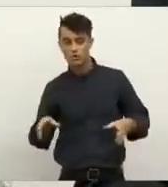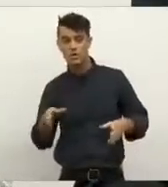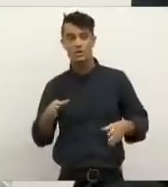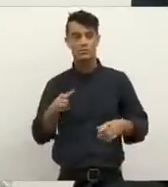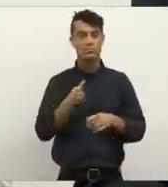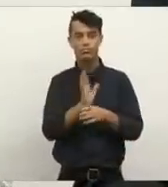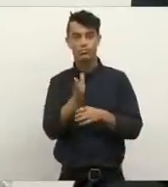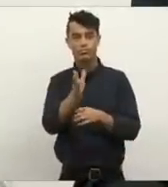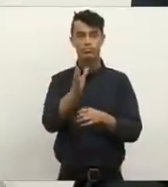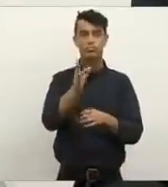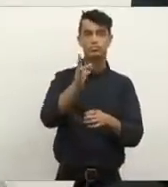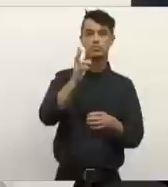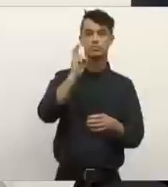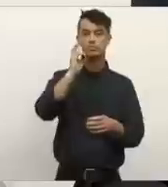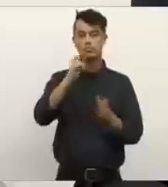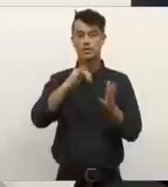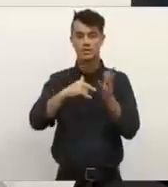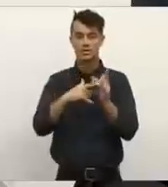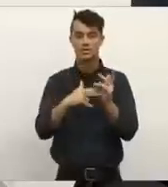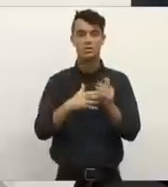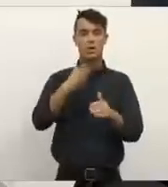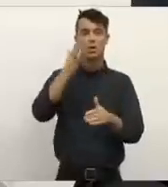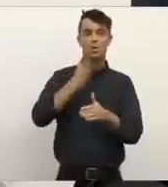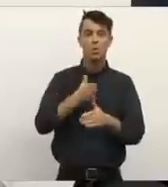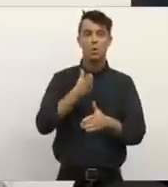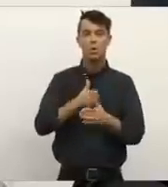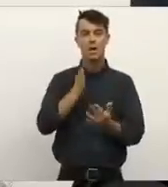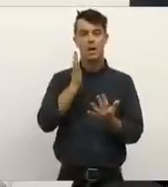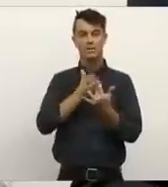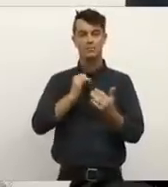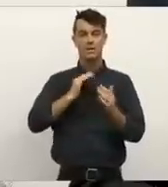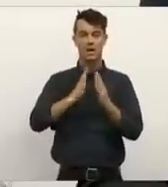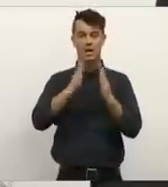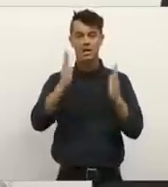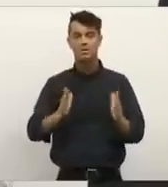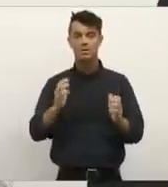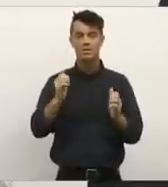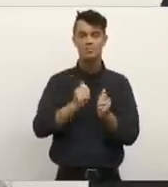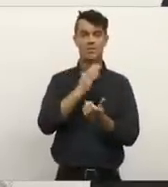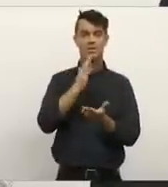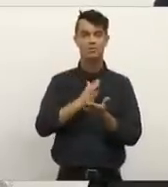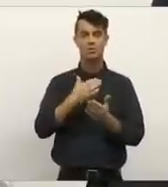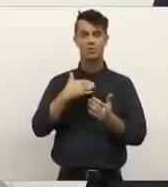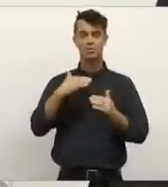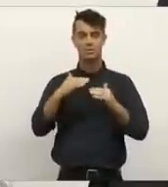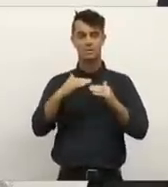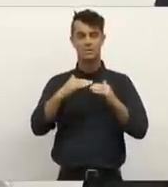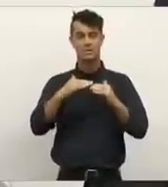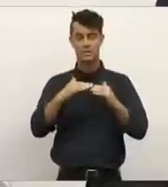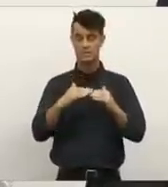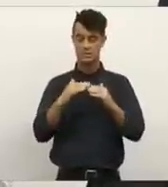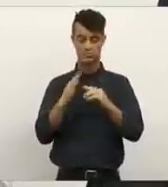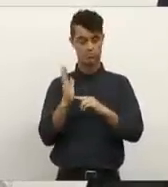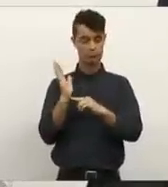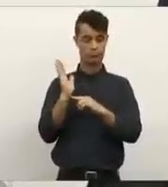for work, accessing my house, making sure I'm sitting upright, that type of thing,